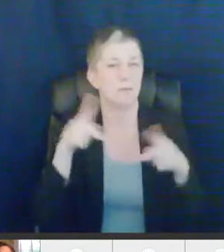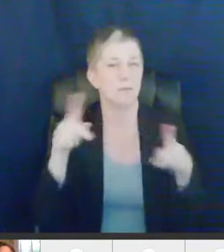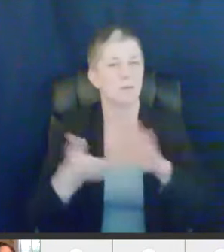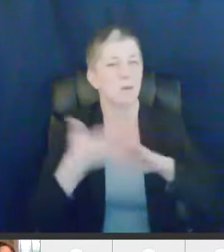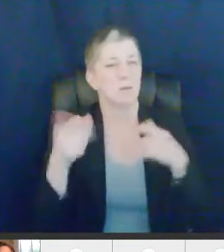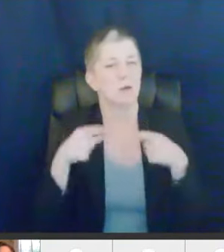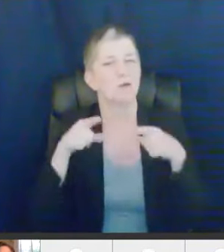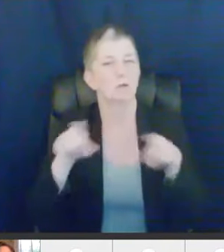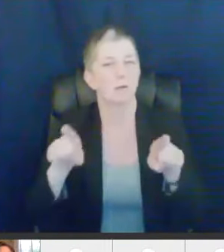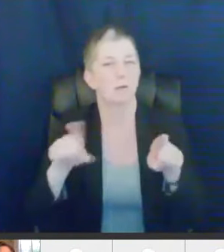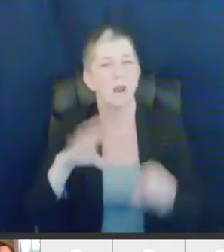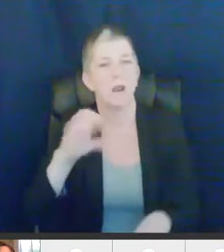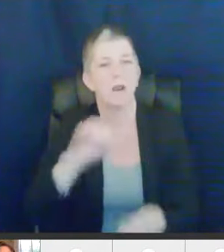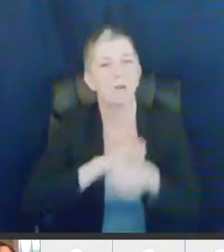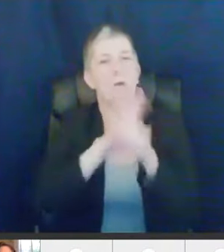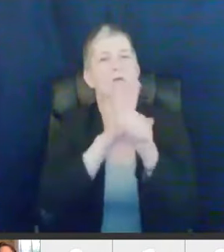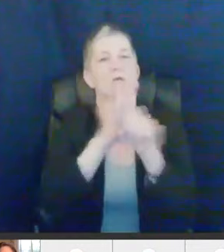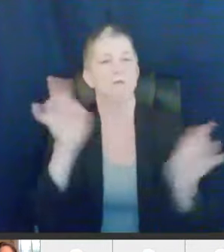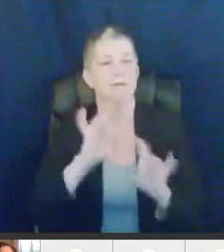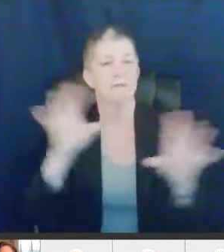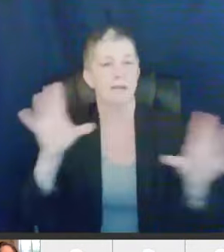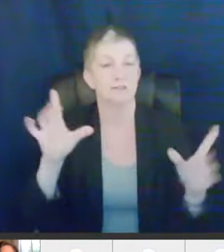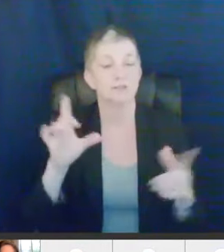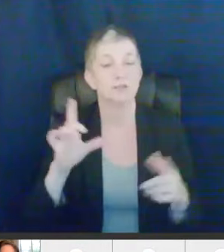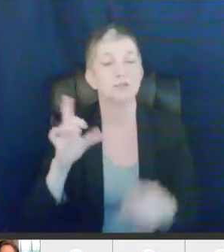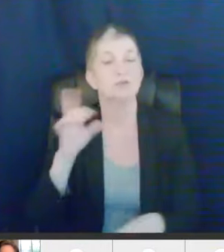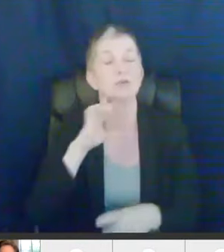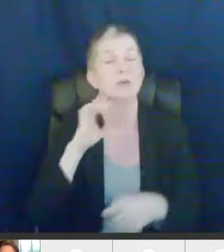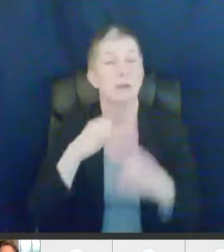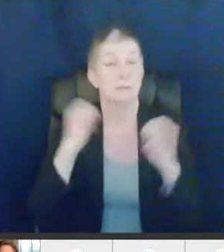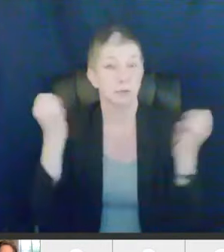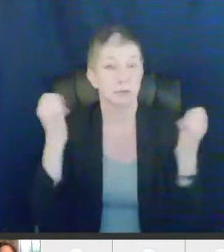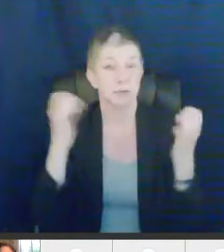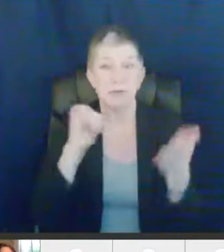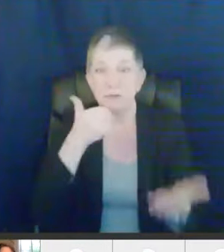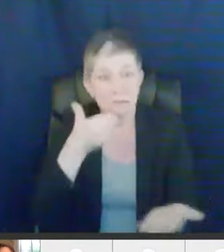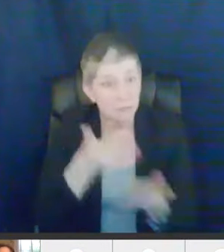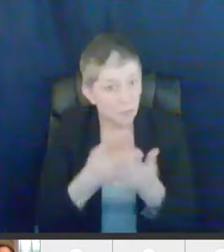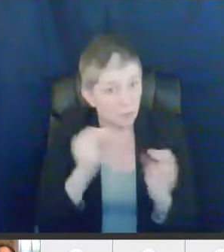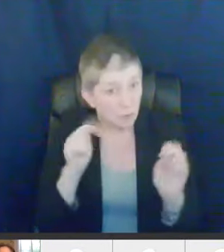disaster emergency so that is certainly good news the other question that we've